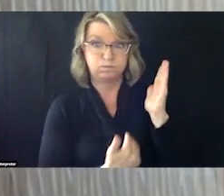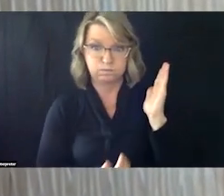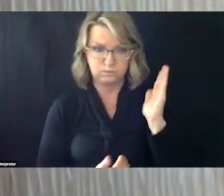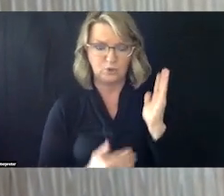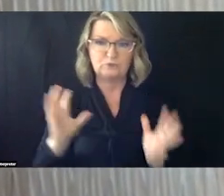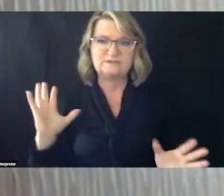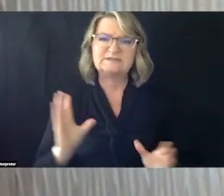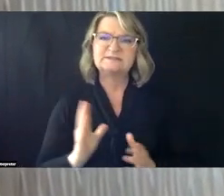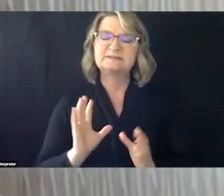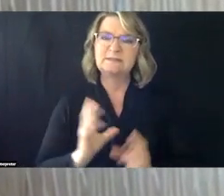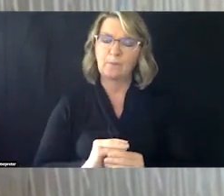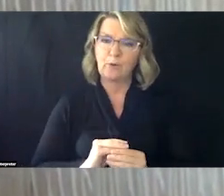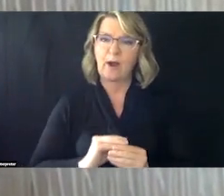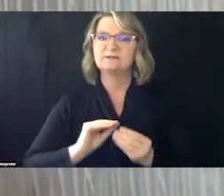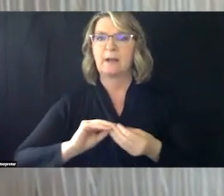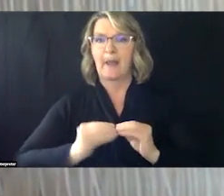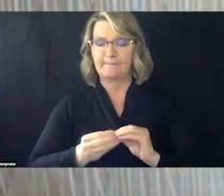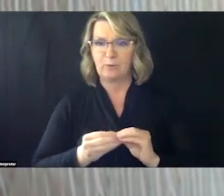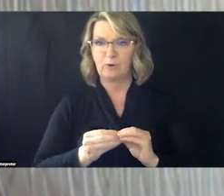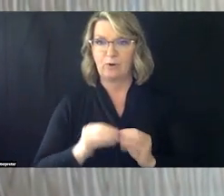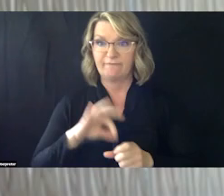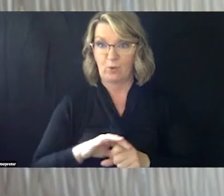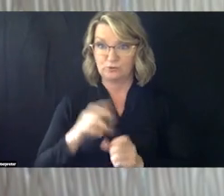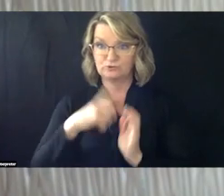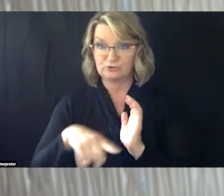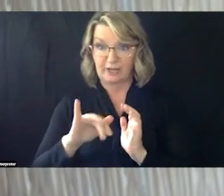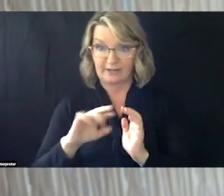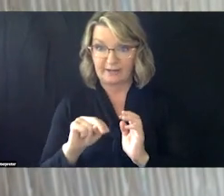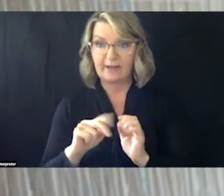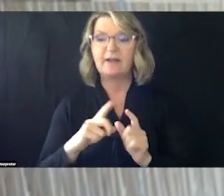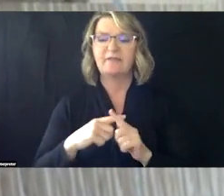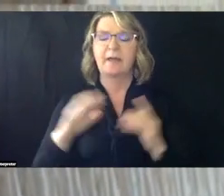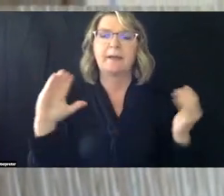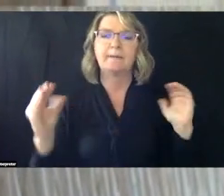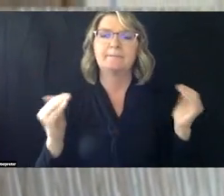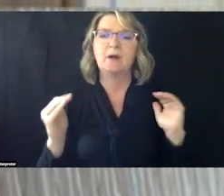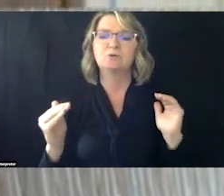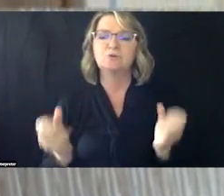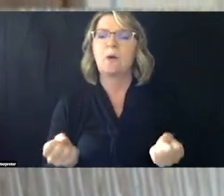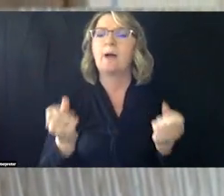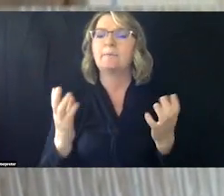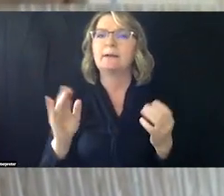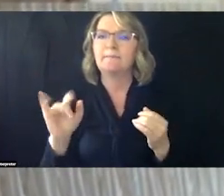in would summarize the number of Voters that were checked in and then compare that to the